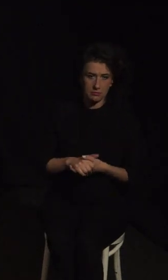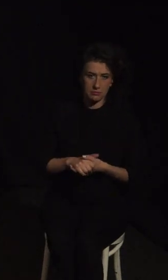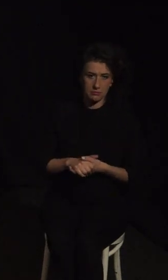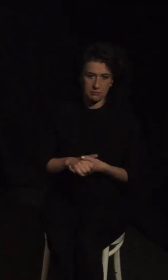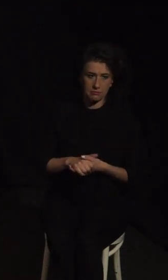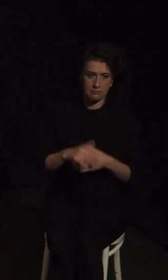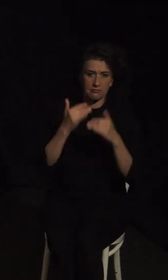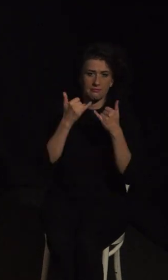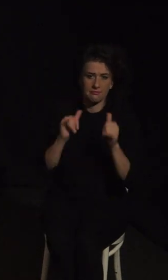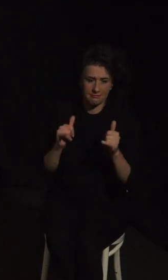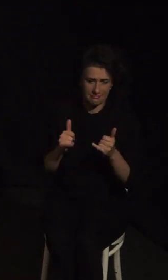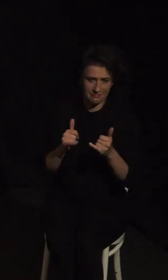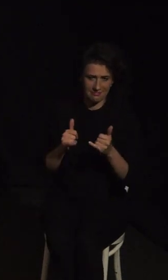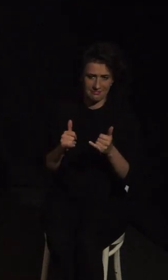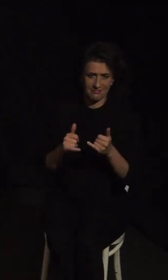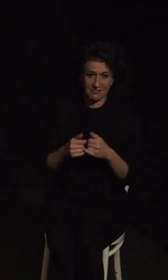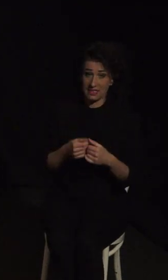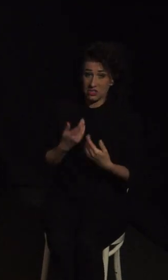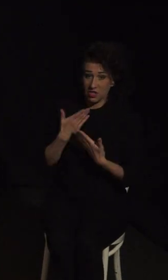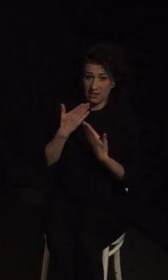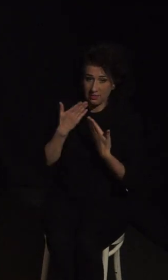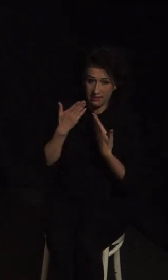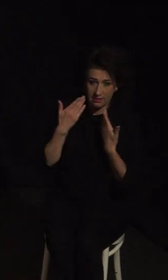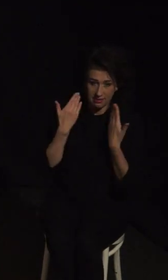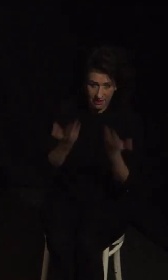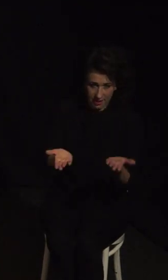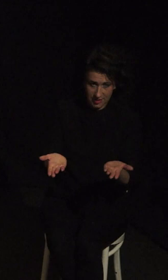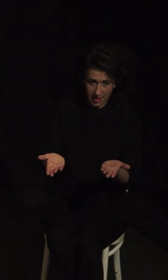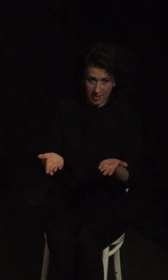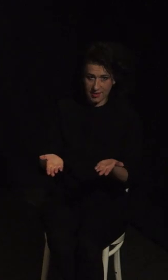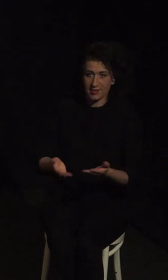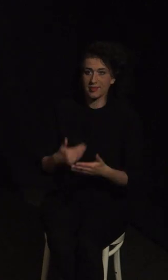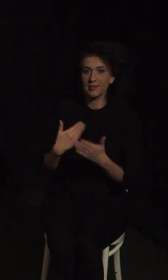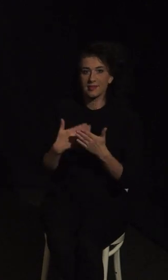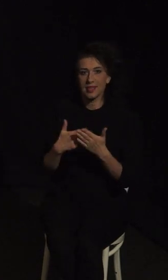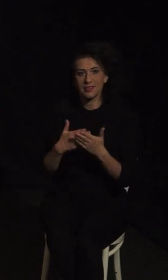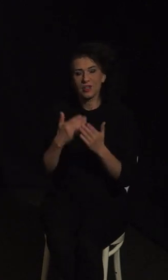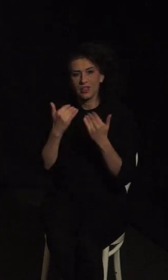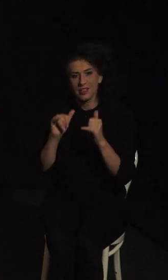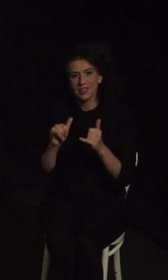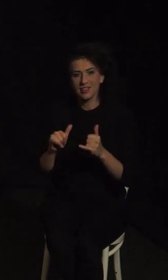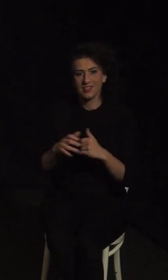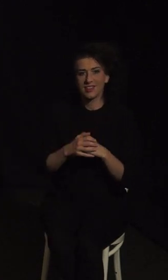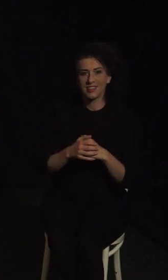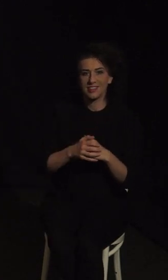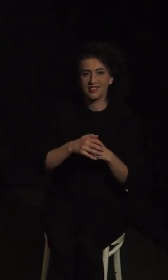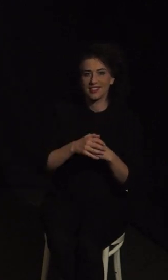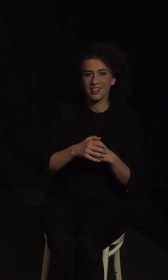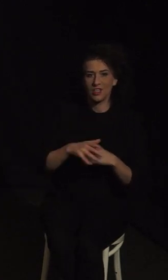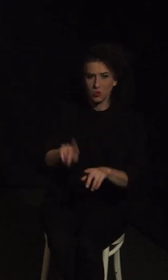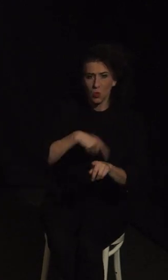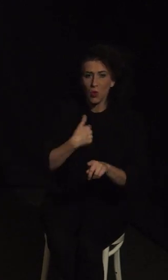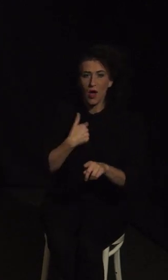and after "dacie," meaning "give." "Długoż na czczo będę czekać?"